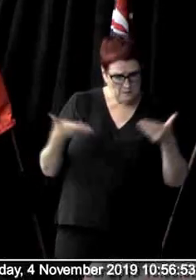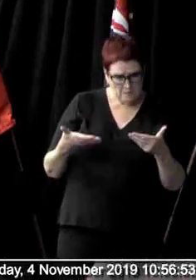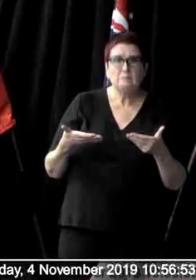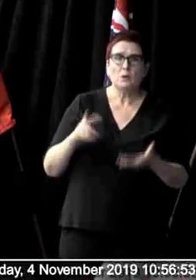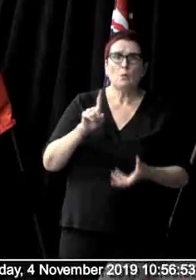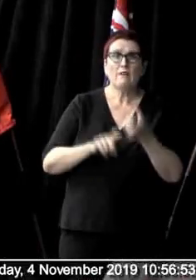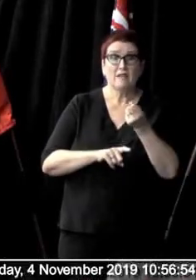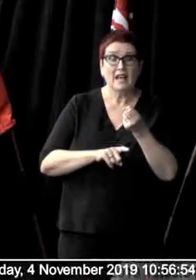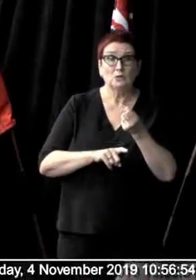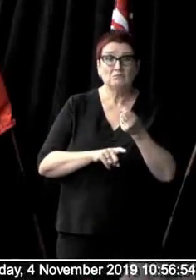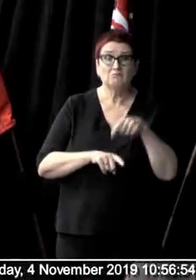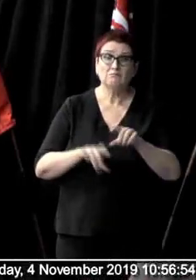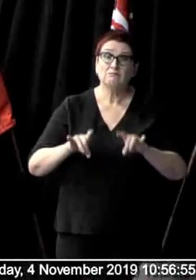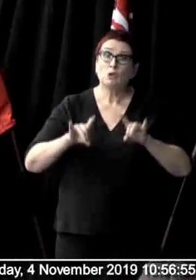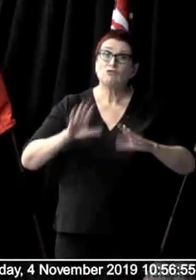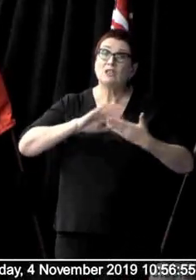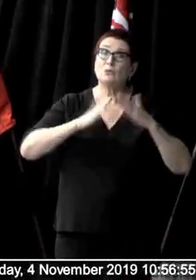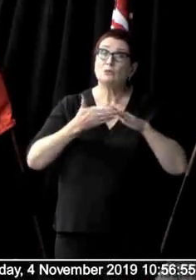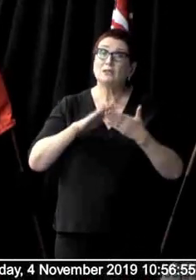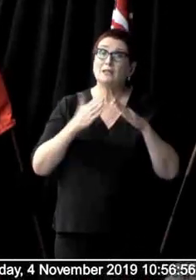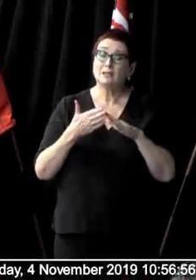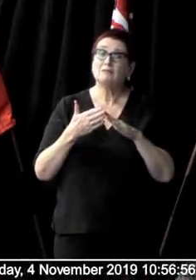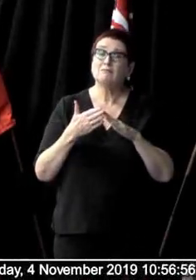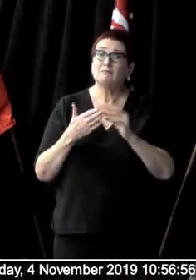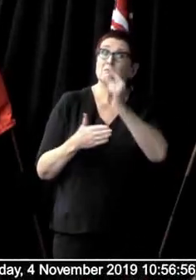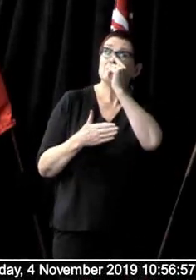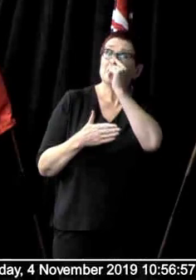as a society, can get education right.